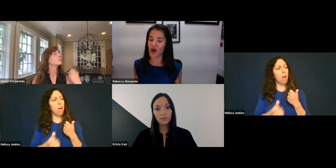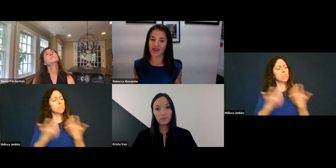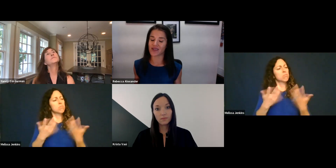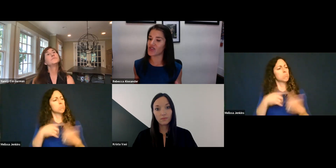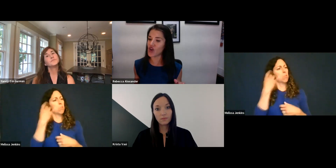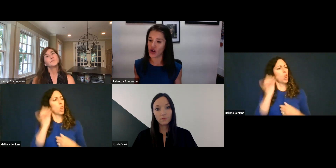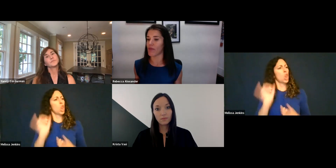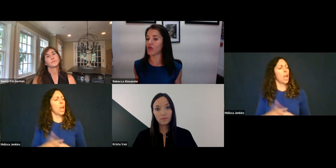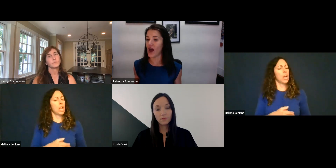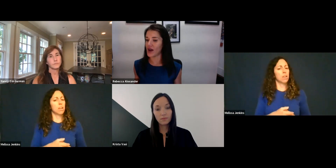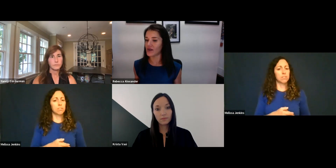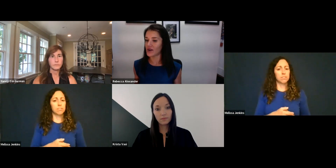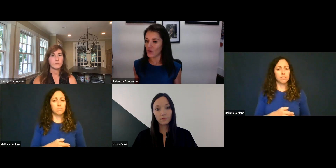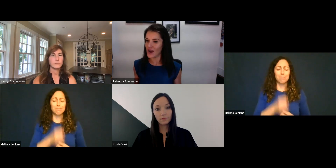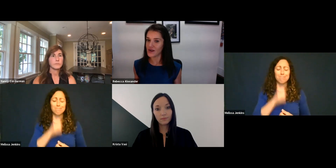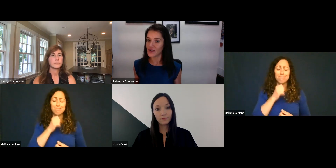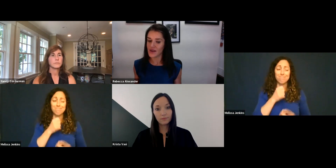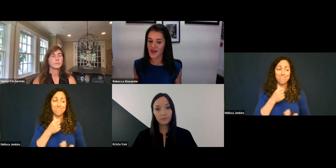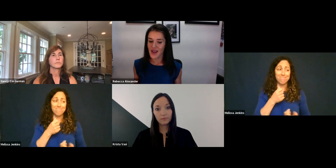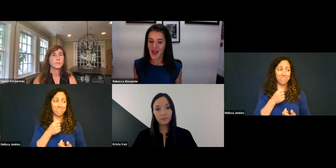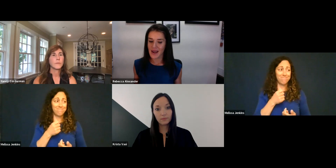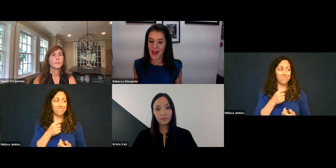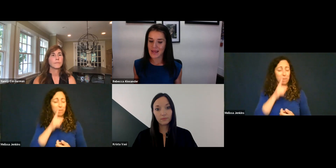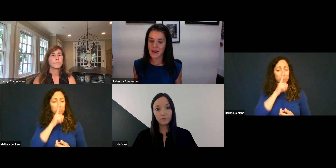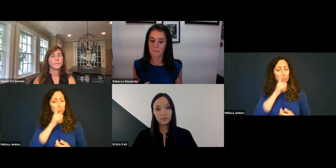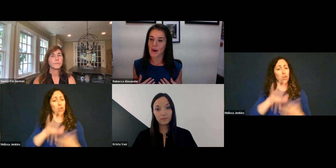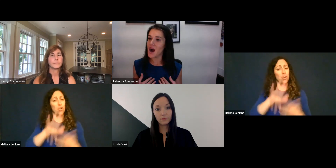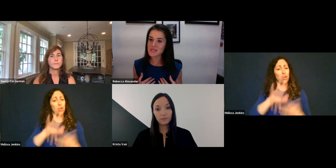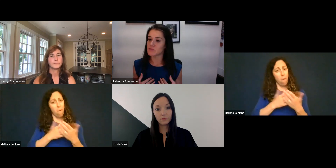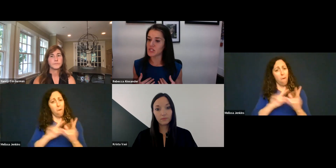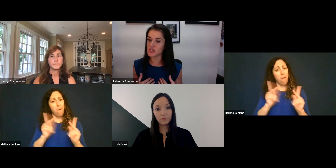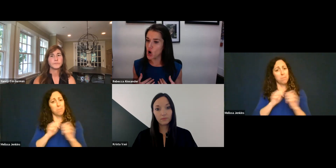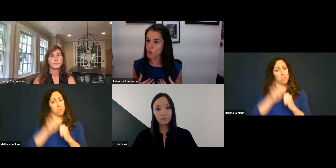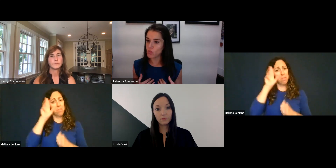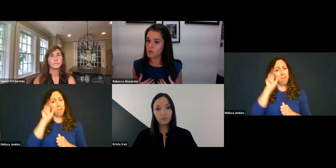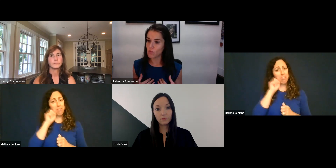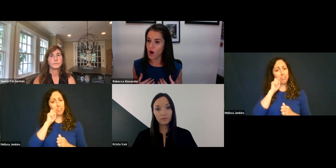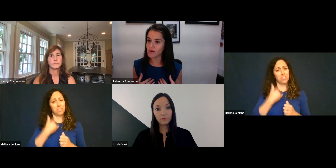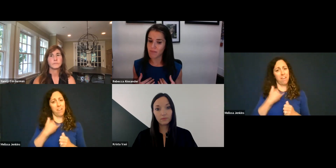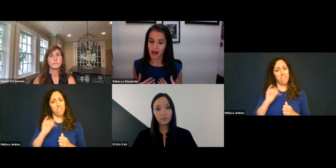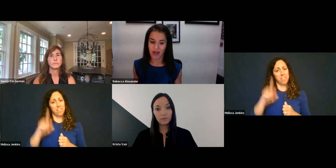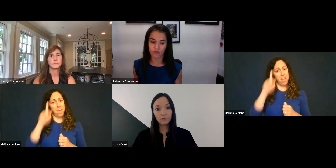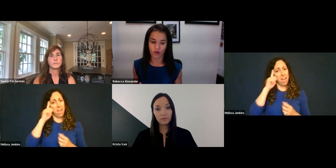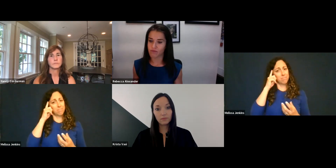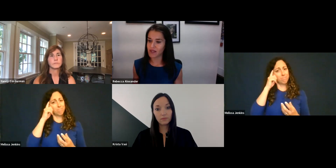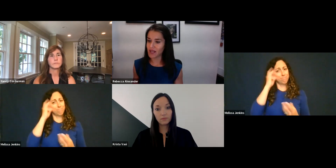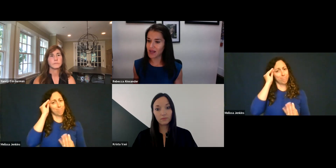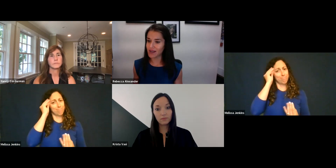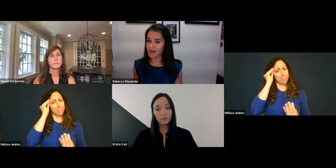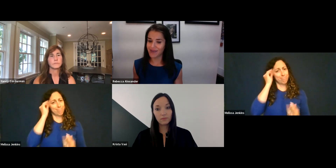who hasn't thought about that, right? And I can't possibly know what my life would have been like.